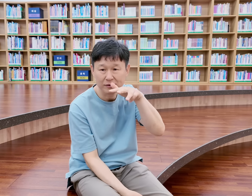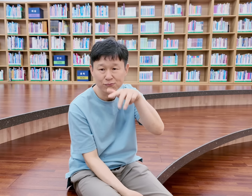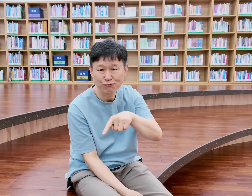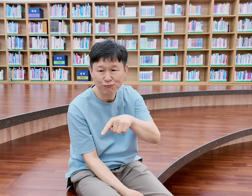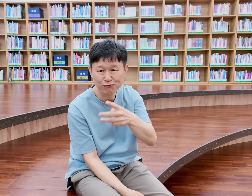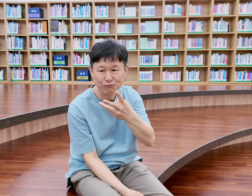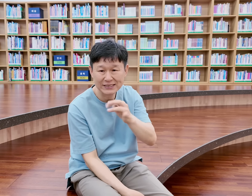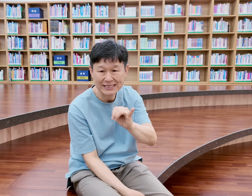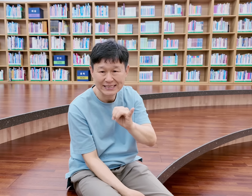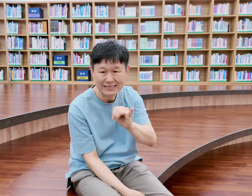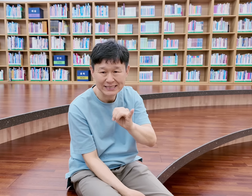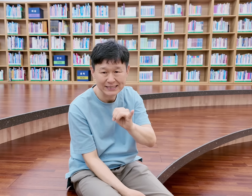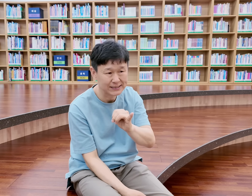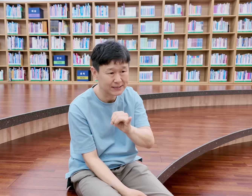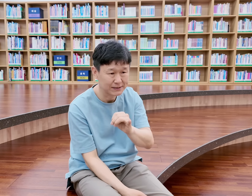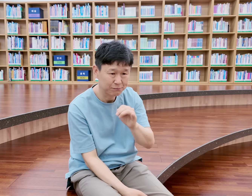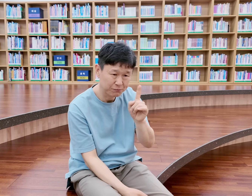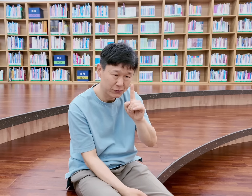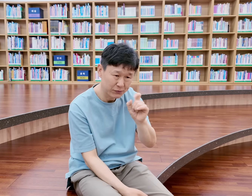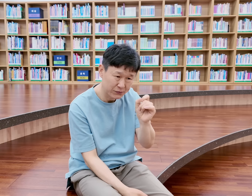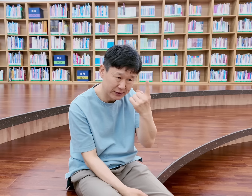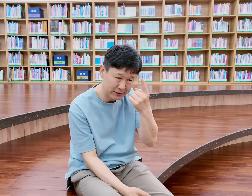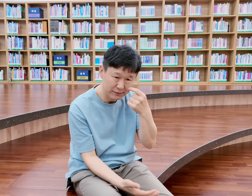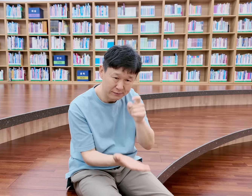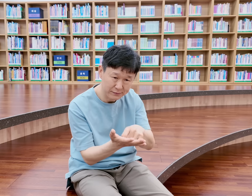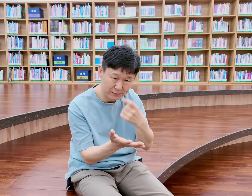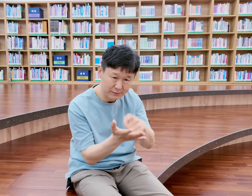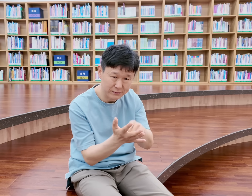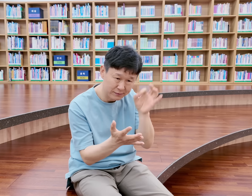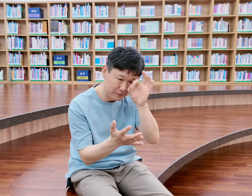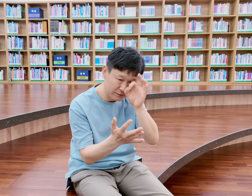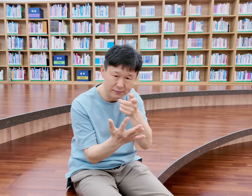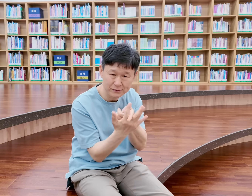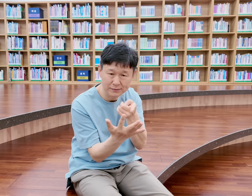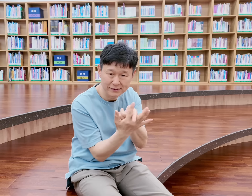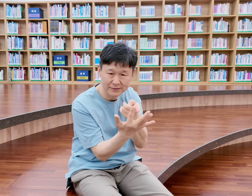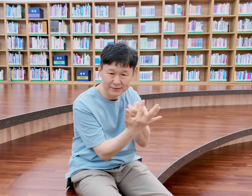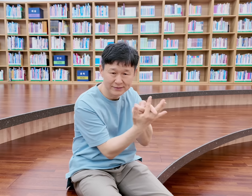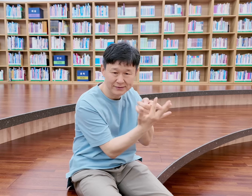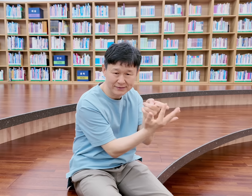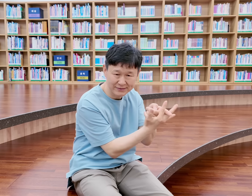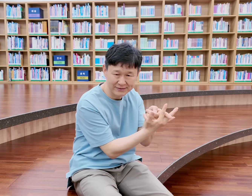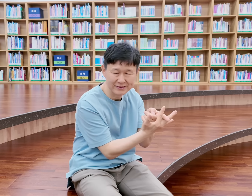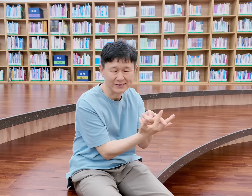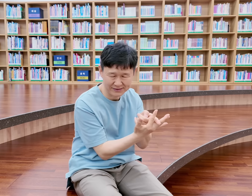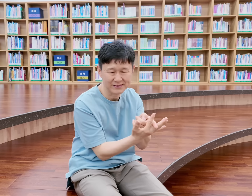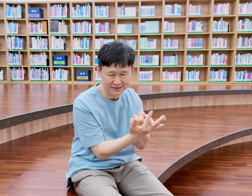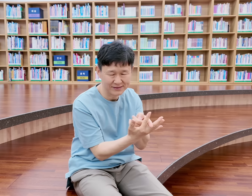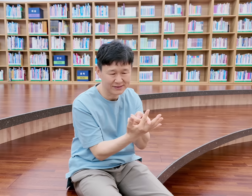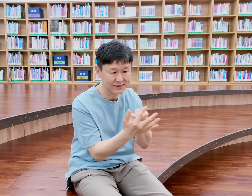The process of discovering the cause and solving the case is really fascinating.